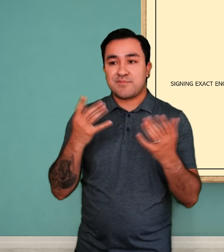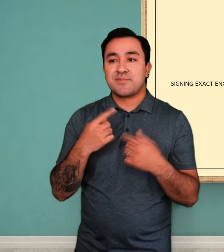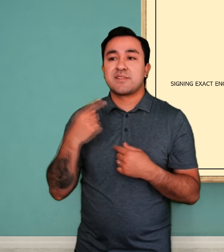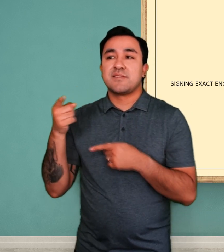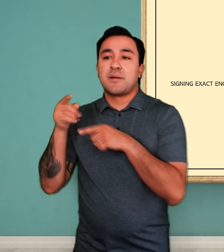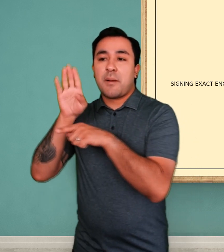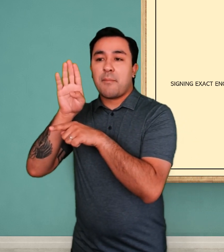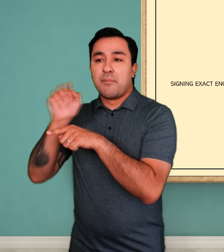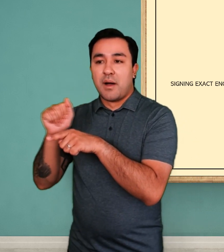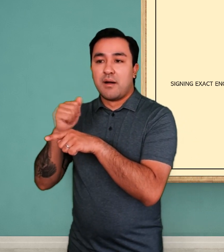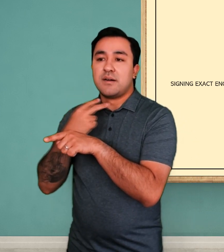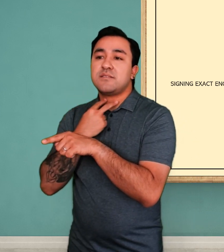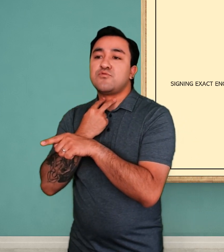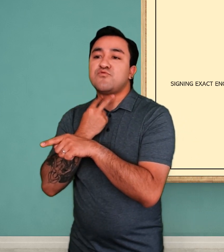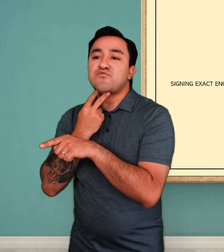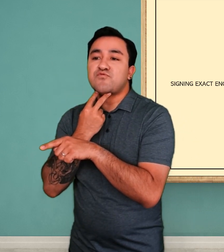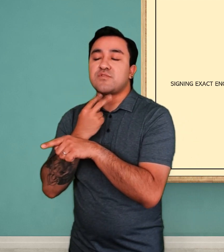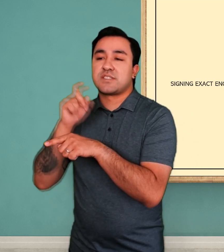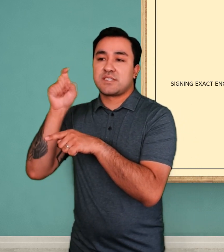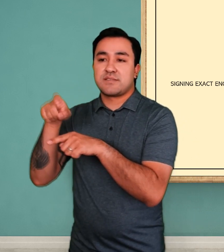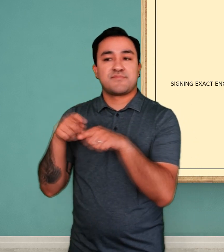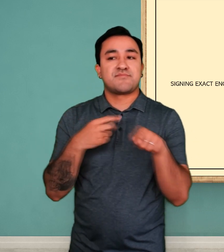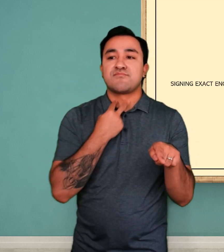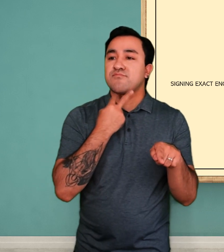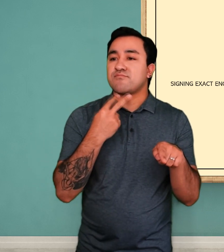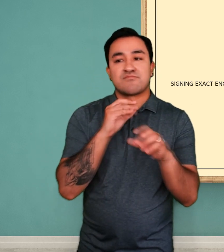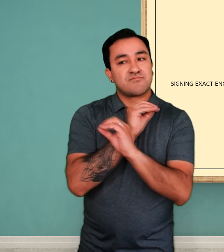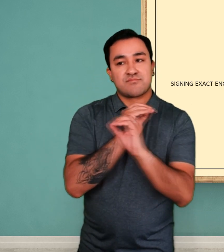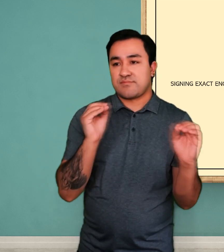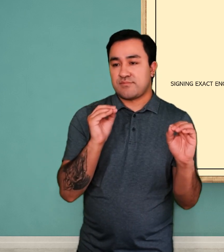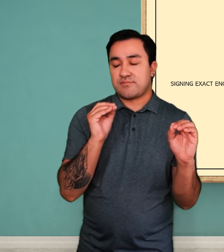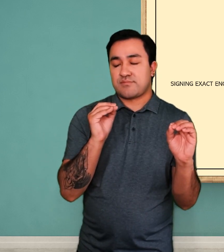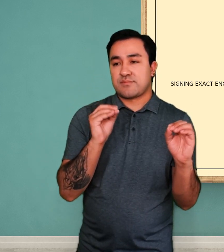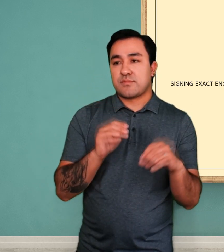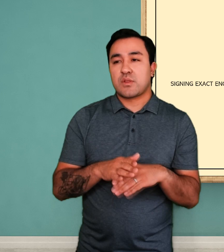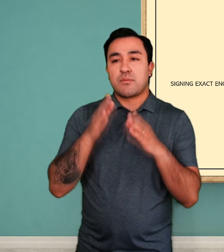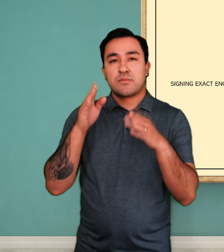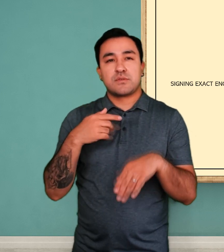whereas /p/ does not. So a person reading a person s lips would have a difficult